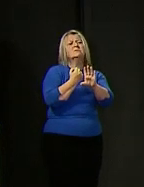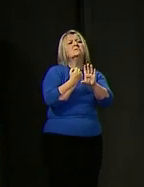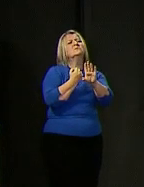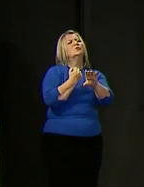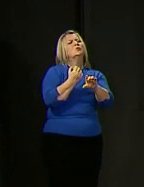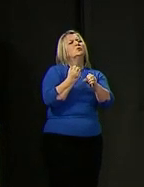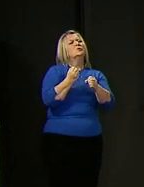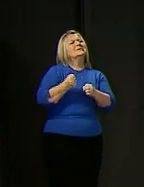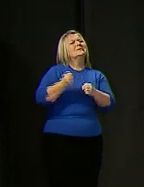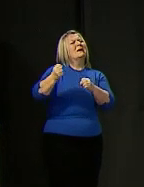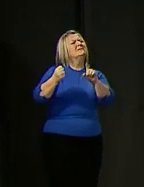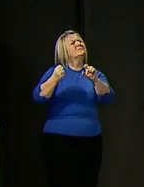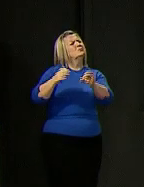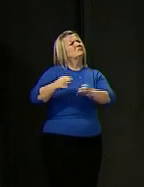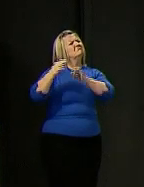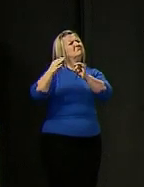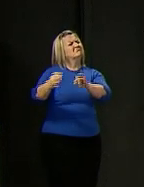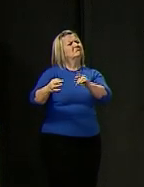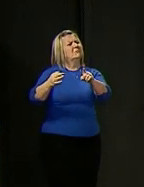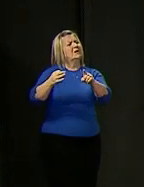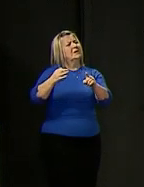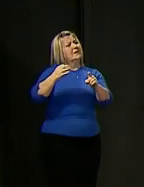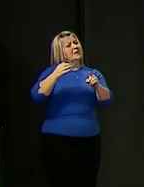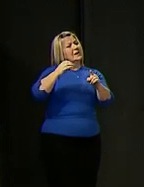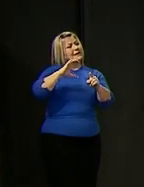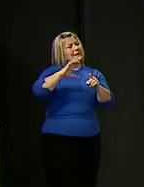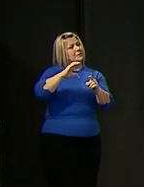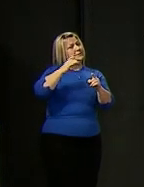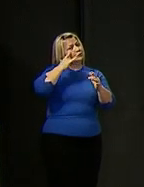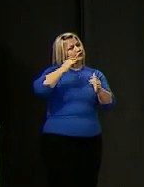are you concerned that this is impacted the number of people coming forward to